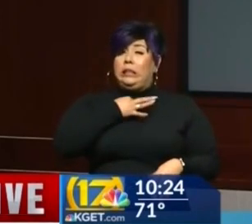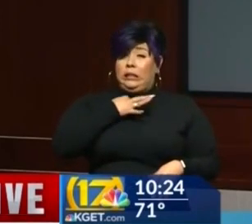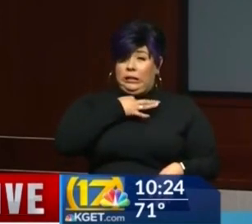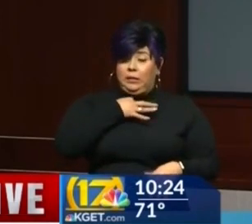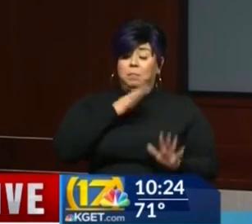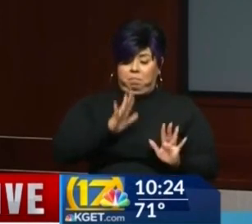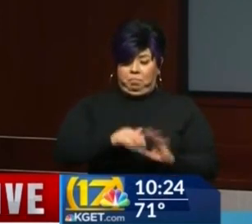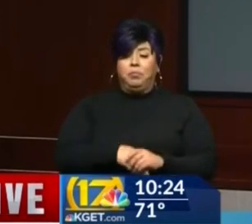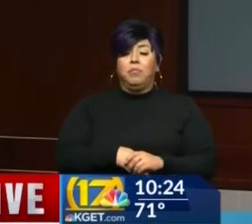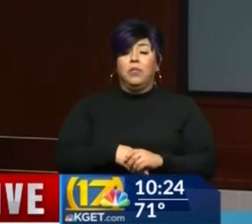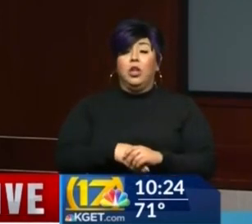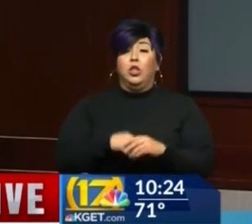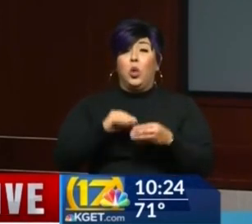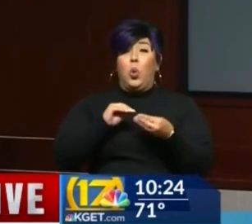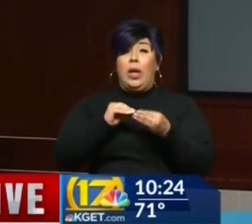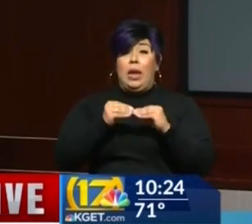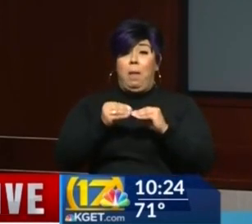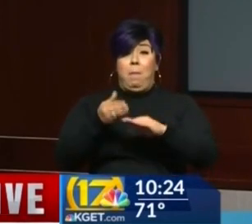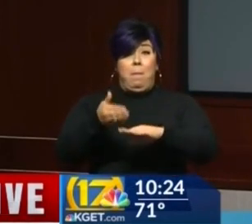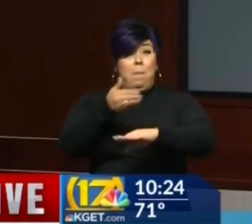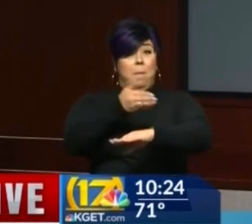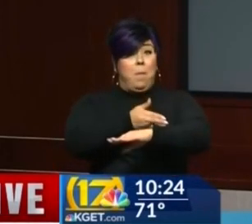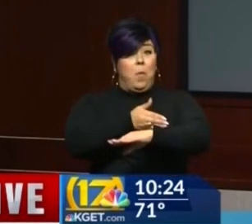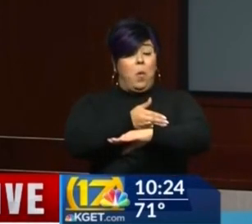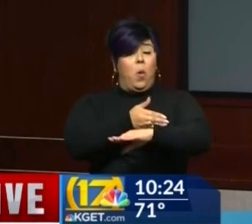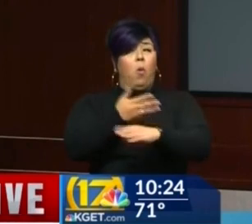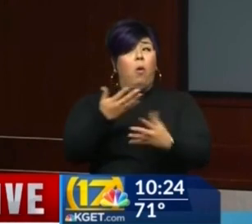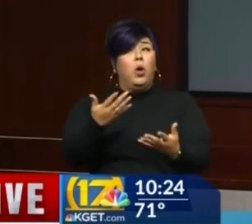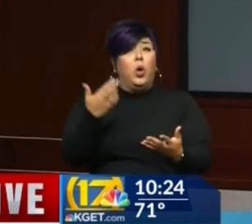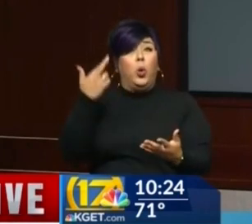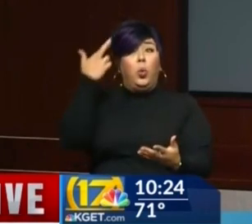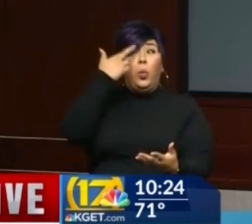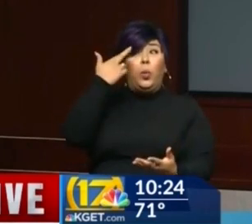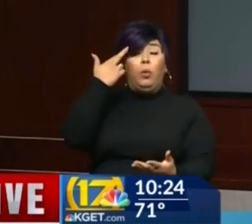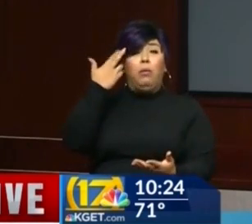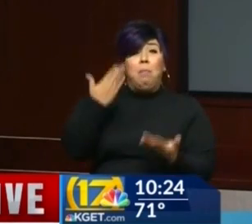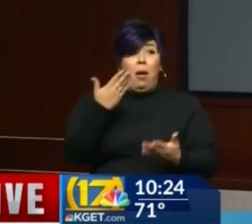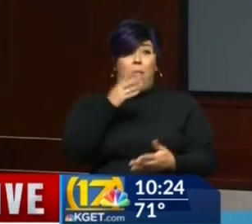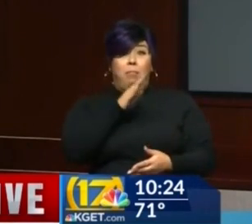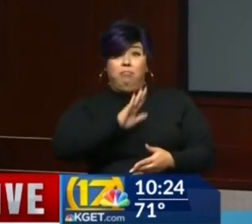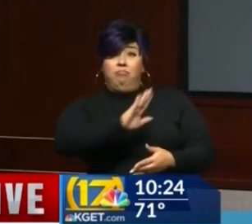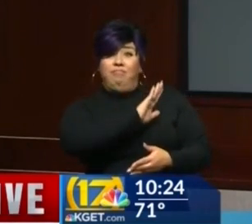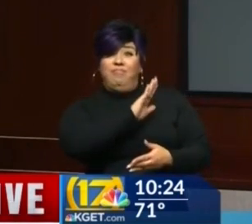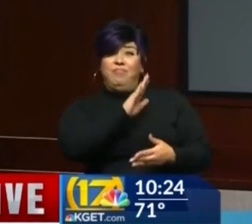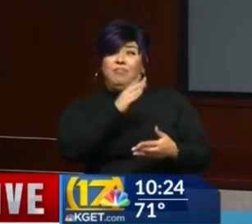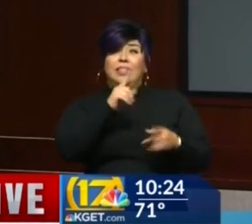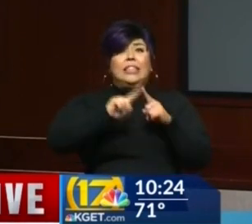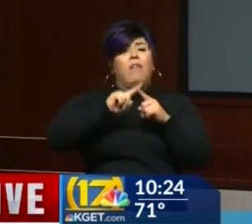THE LOWEST QUARTILES. GOT IT. I WANTED TO KNOW IF THE